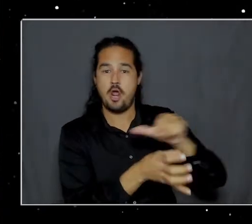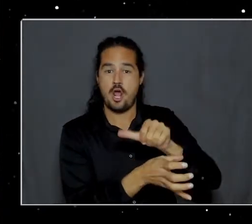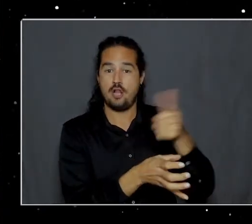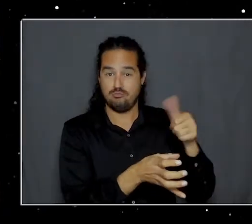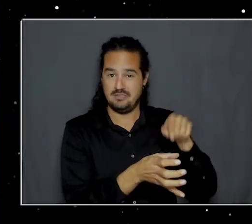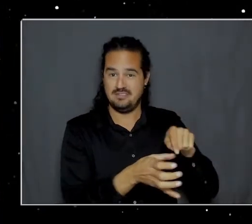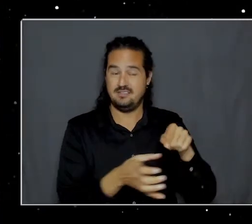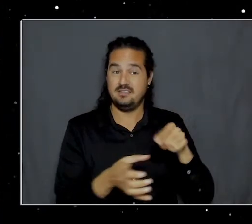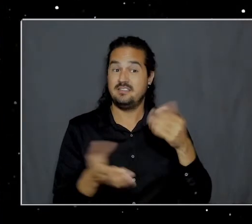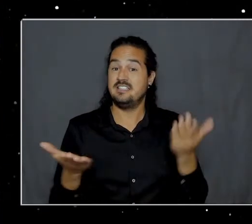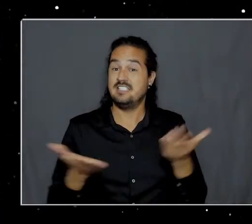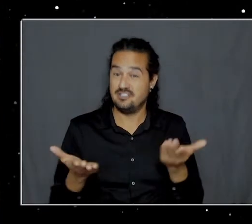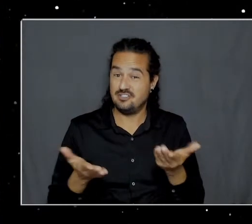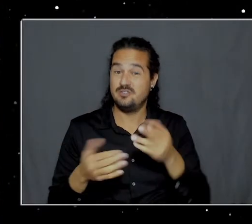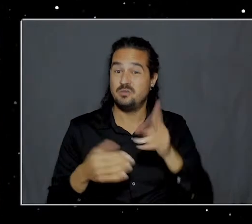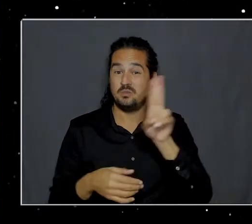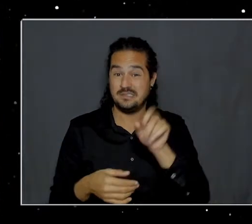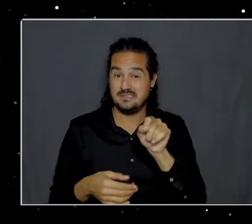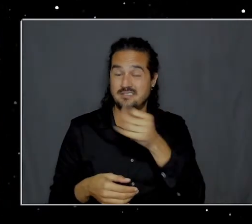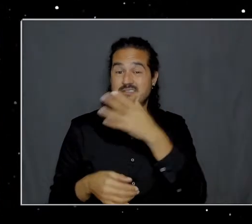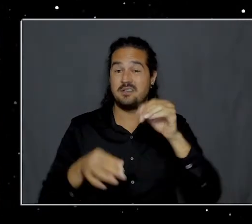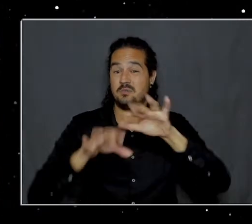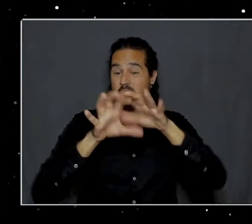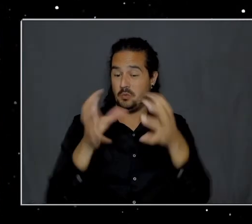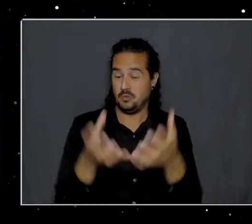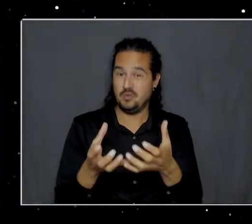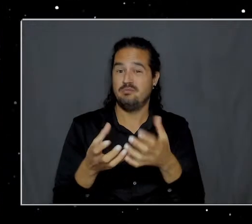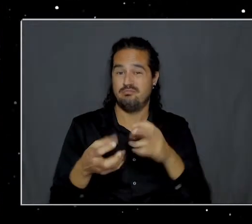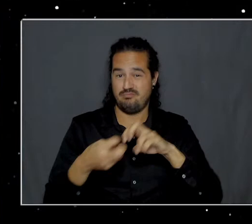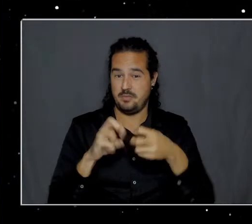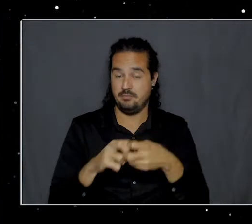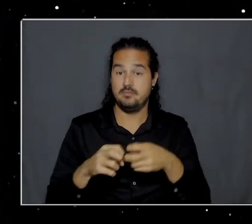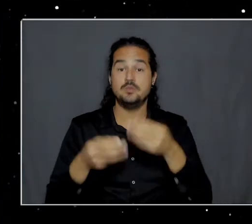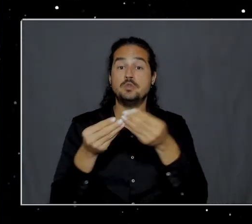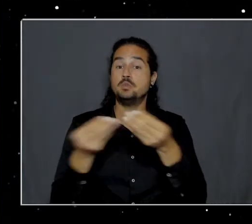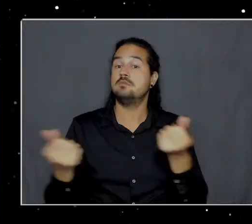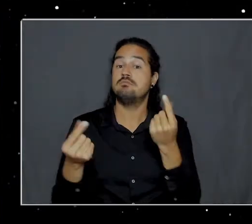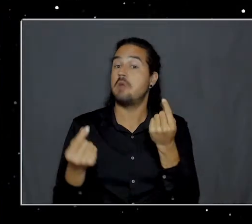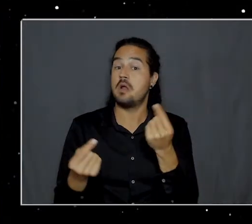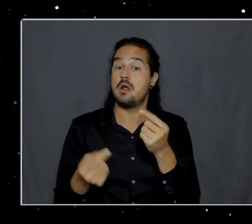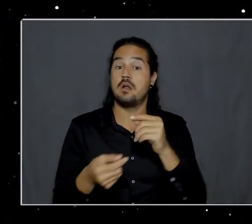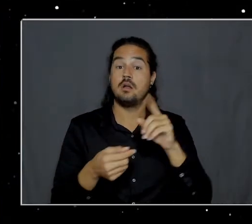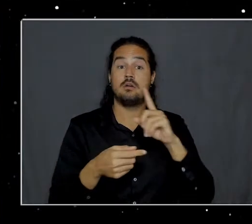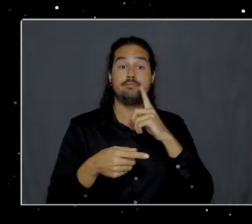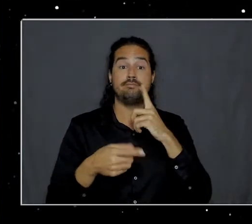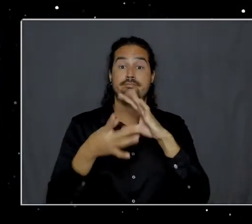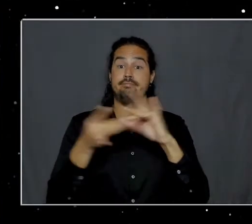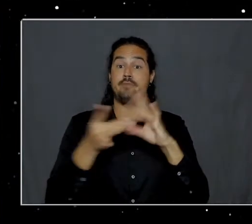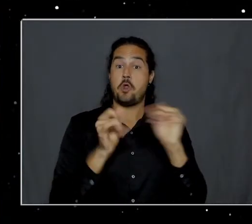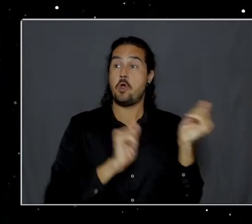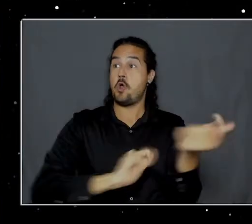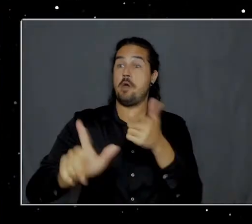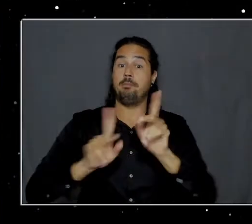AND THE SOLUTION WE ALWAYS SAY, IT'S NOT SAMING; WE'RE NOT SAYING EVERYBODY'S THE SAME.